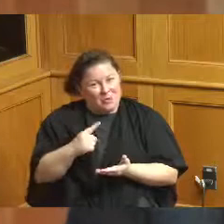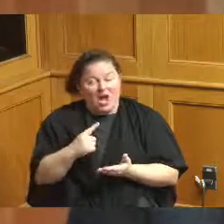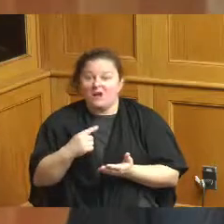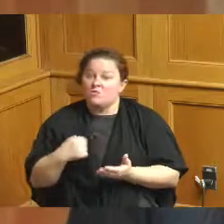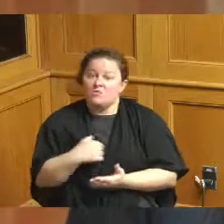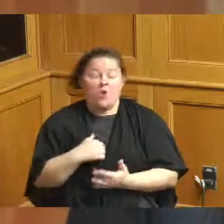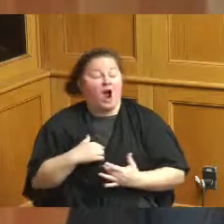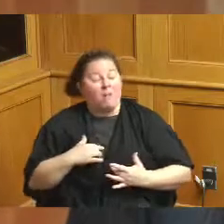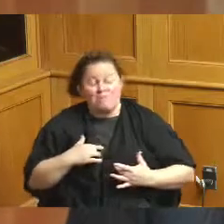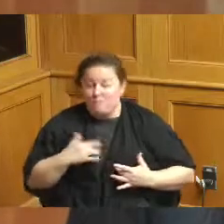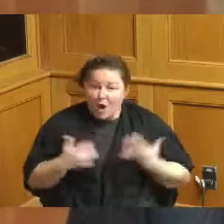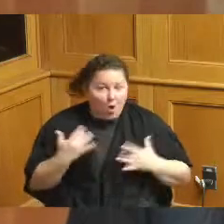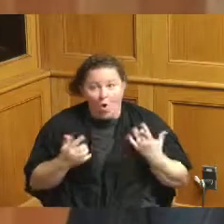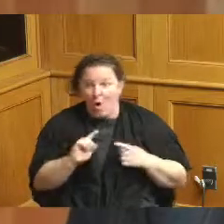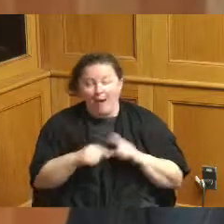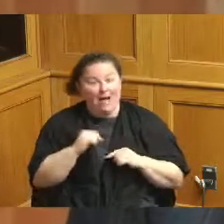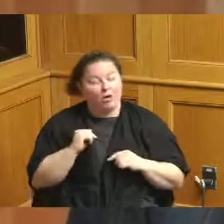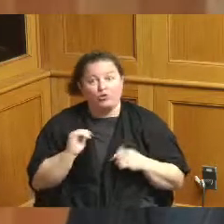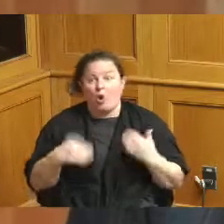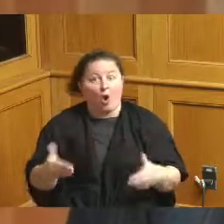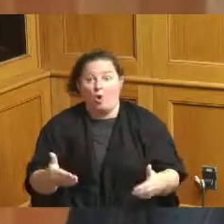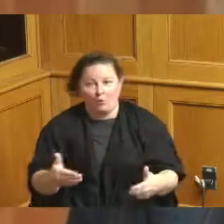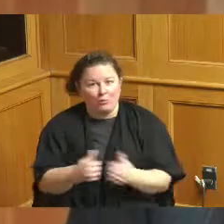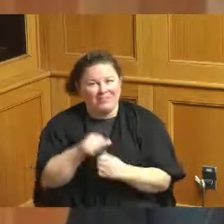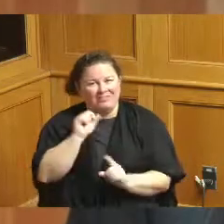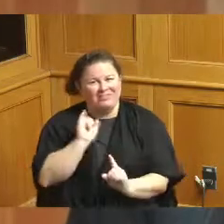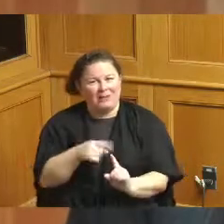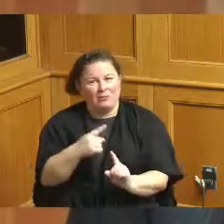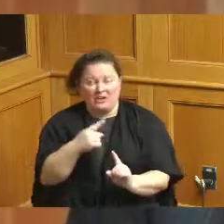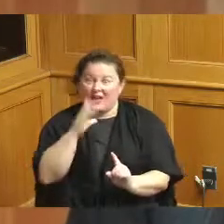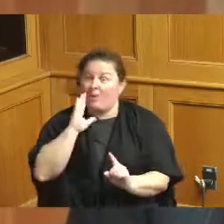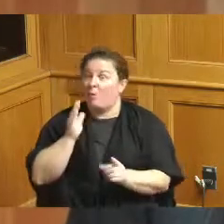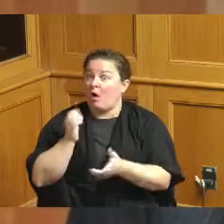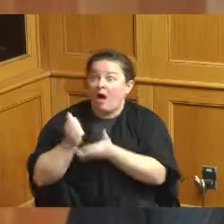this one online not only because it will serve the community well but it's also going to make money